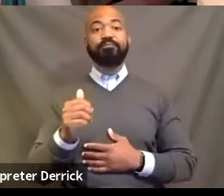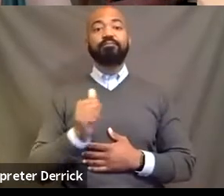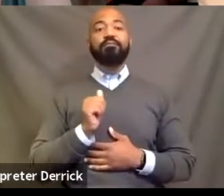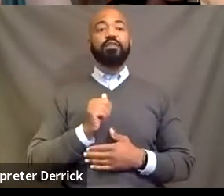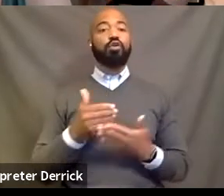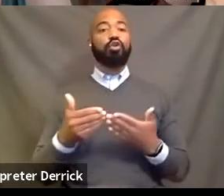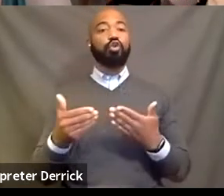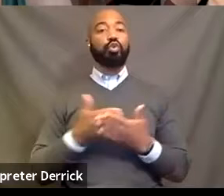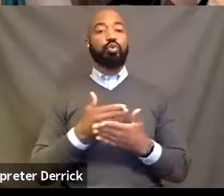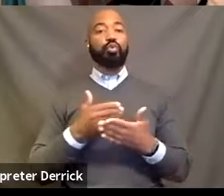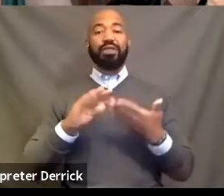x (they/themme): i'll leave it at that.